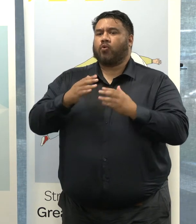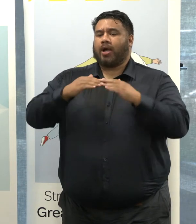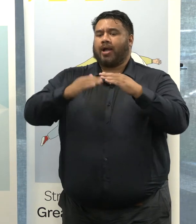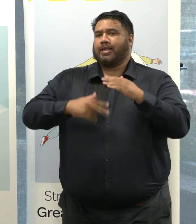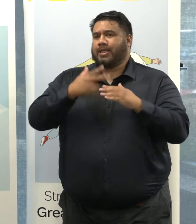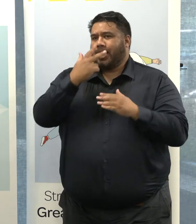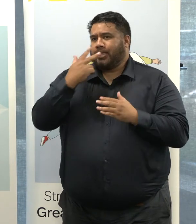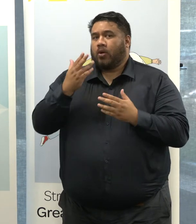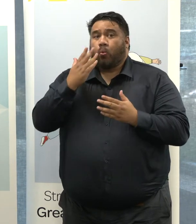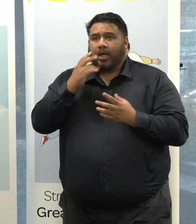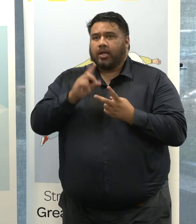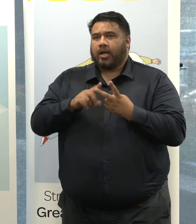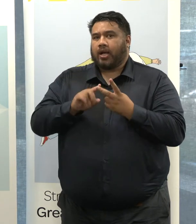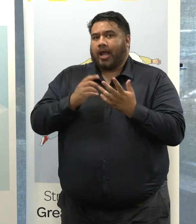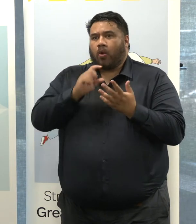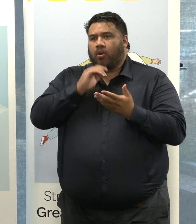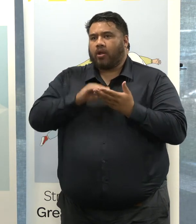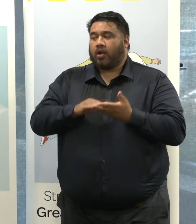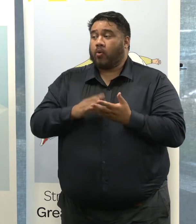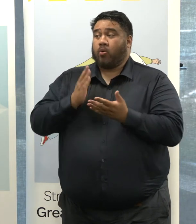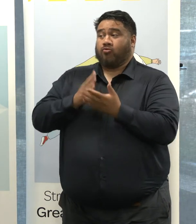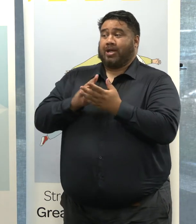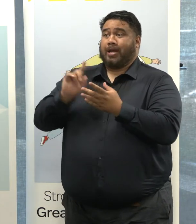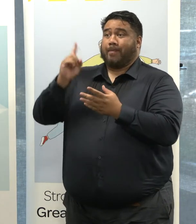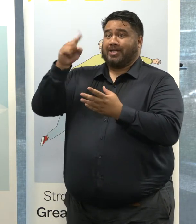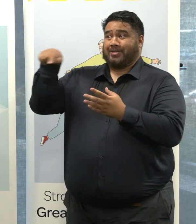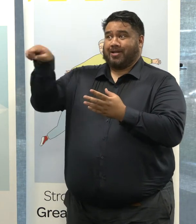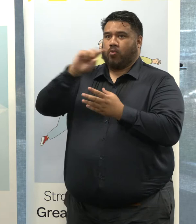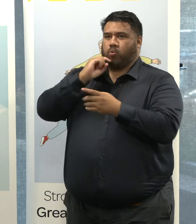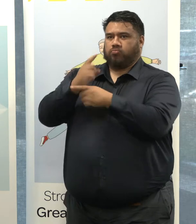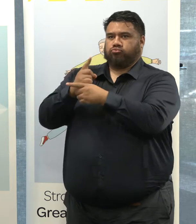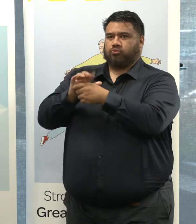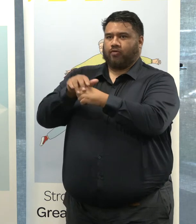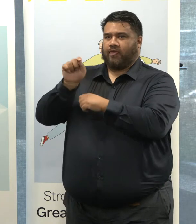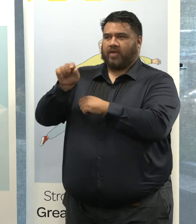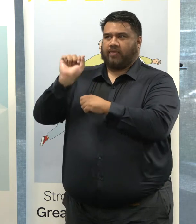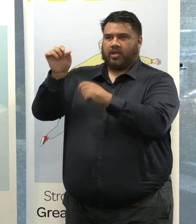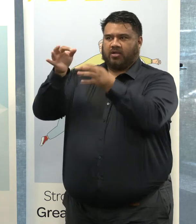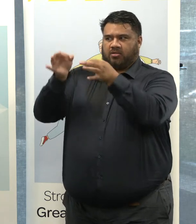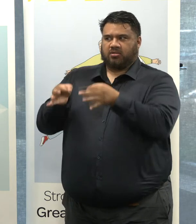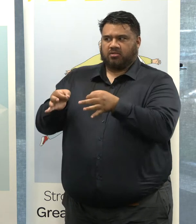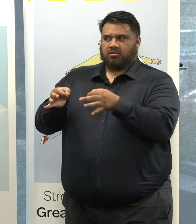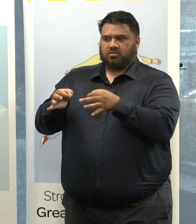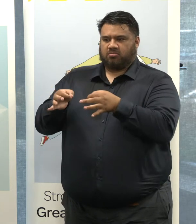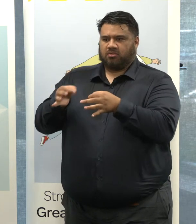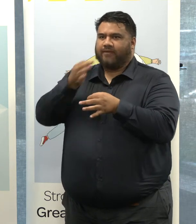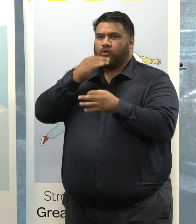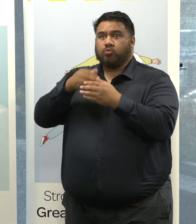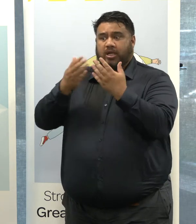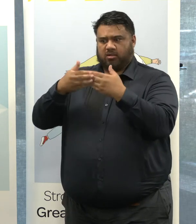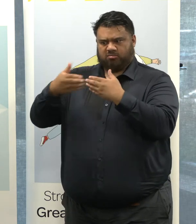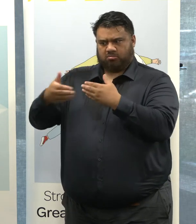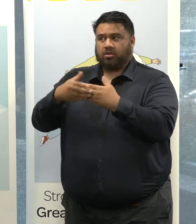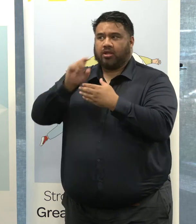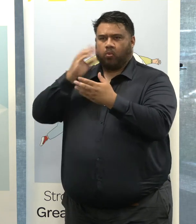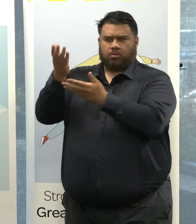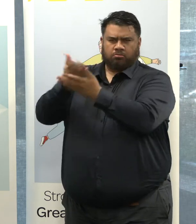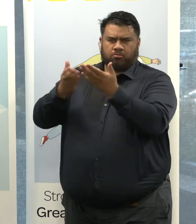Can you tell us about what the decision for boosters for under 18 is was? >> The decision will be up to